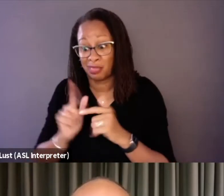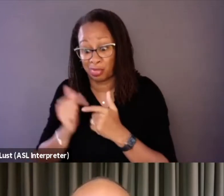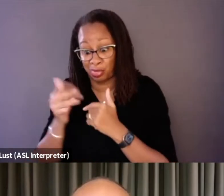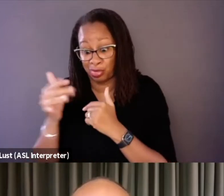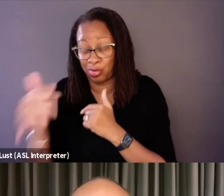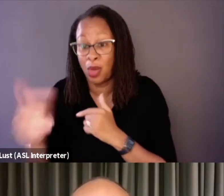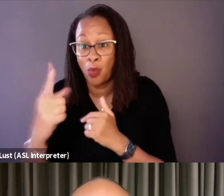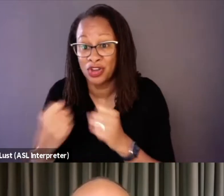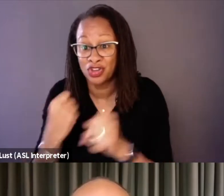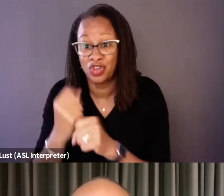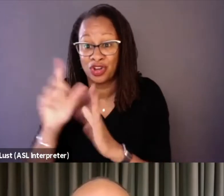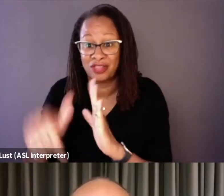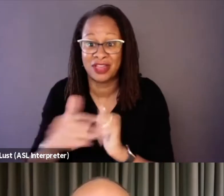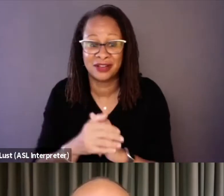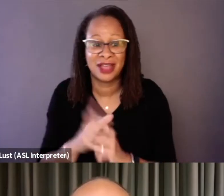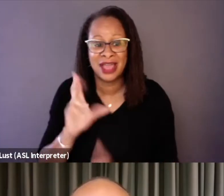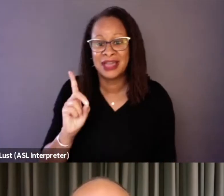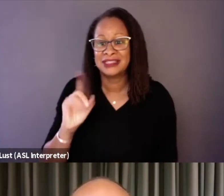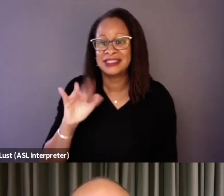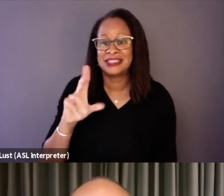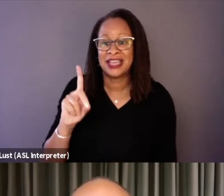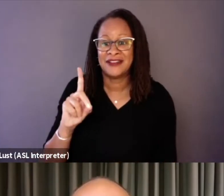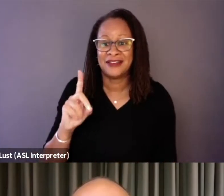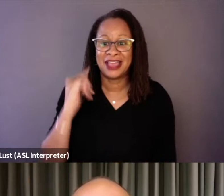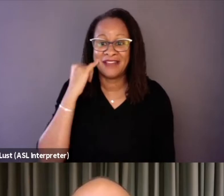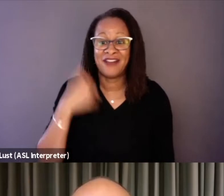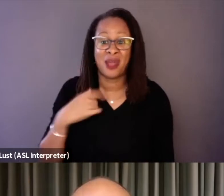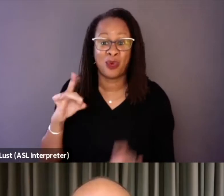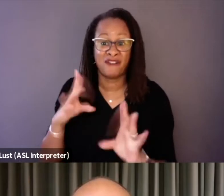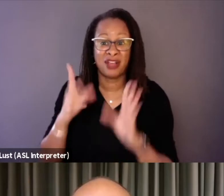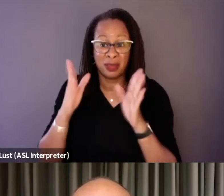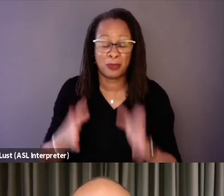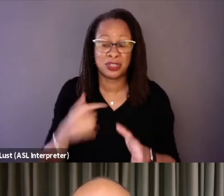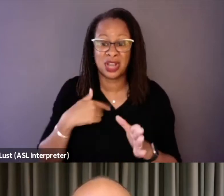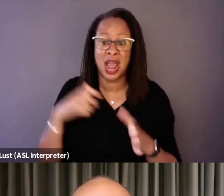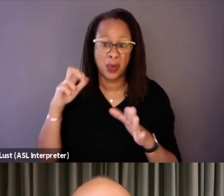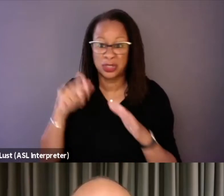And David of course, is talking about, if I were a violent person I'd storm the Capitol